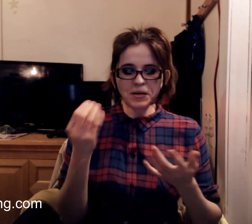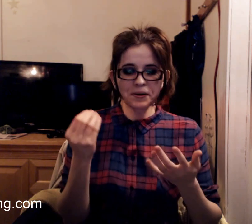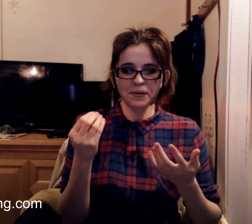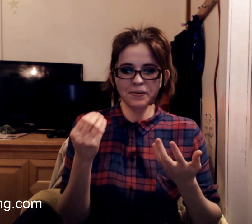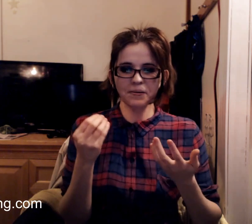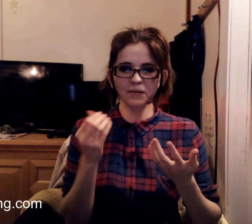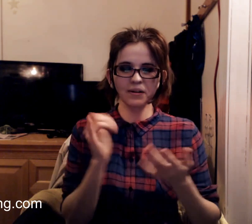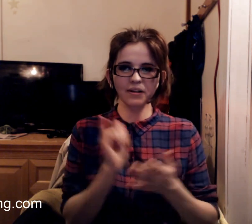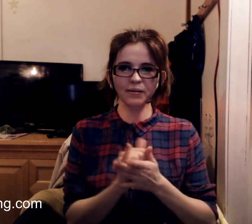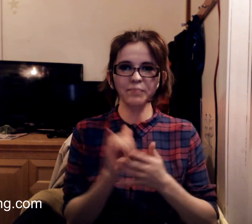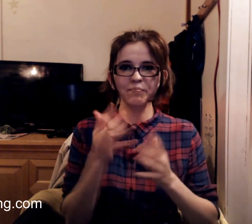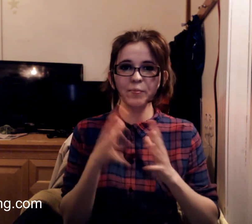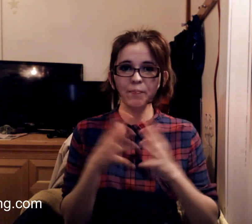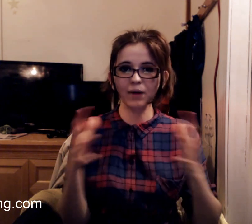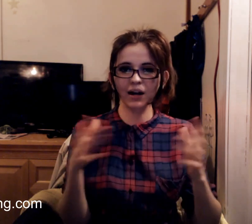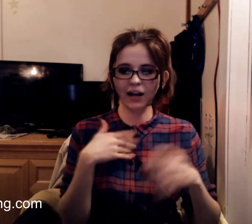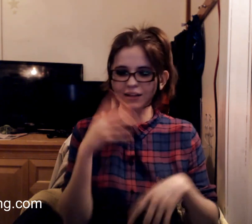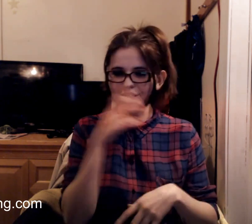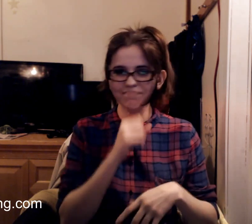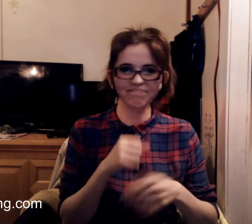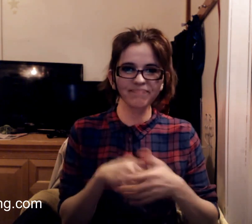So, that's pretty much it, I guess.